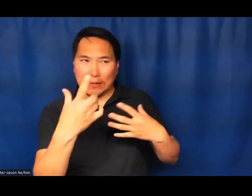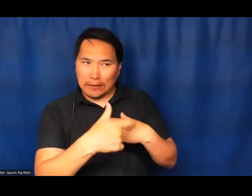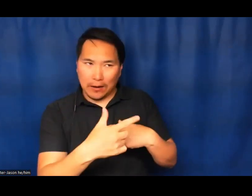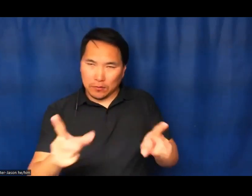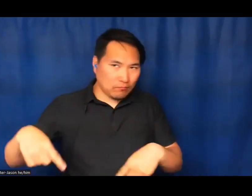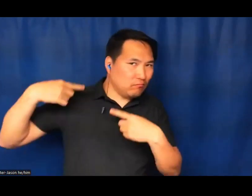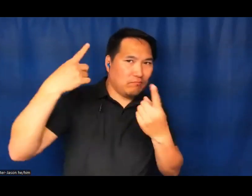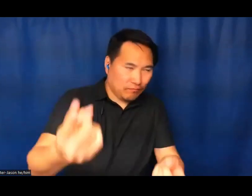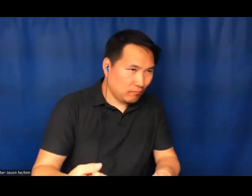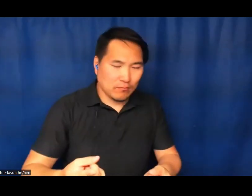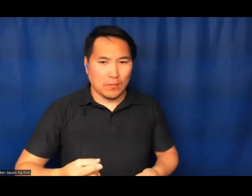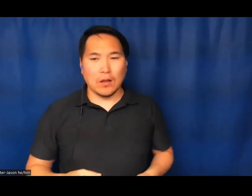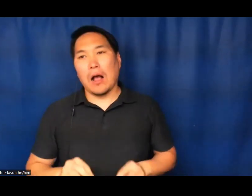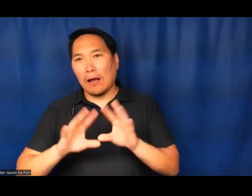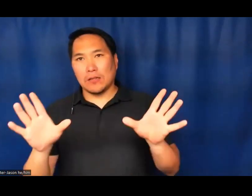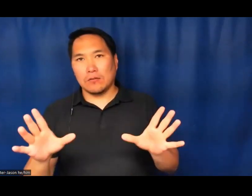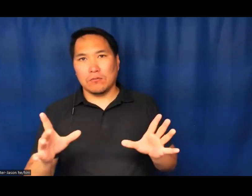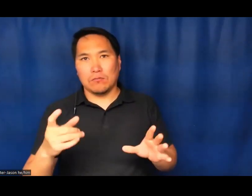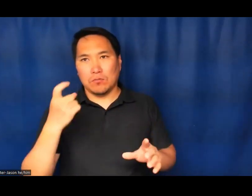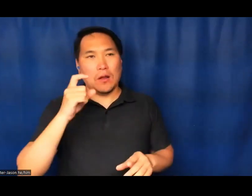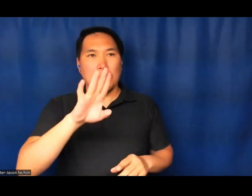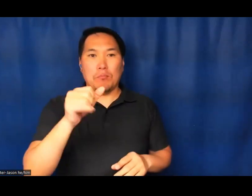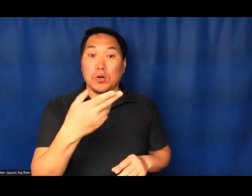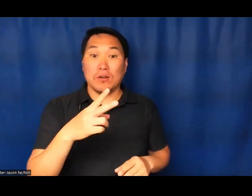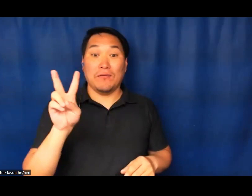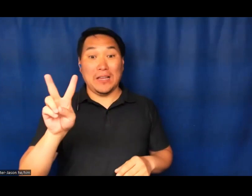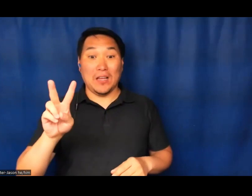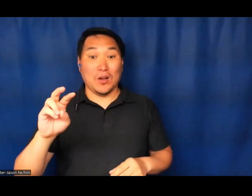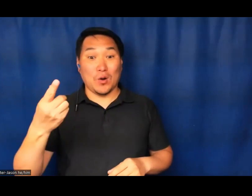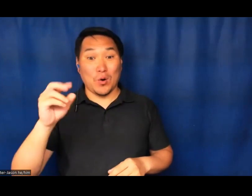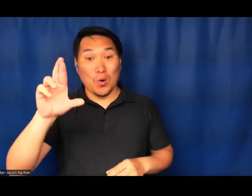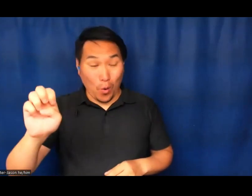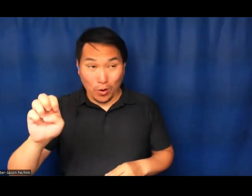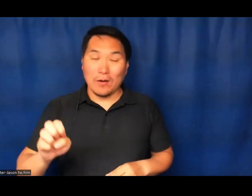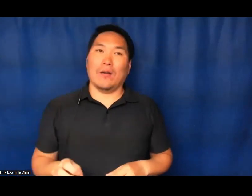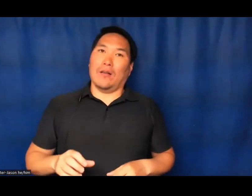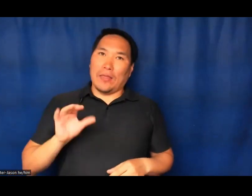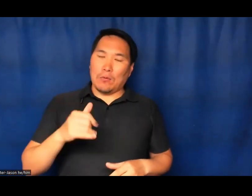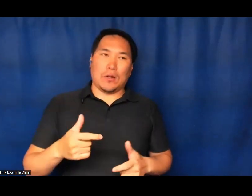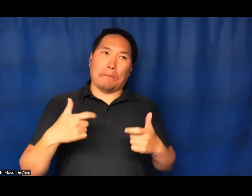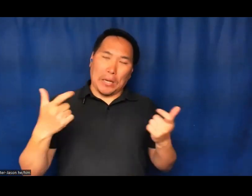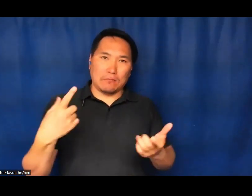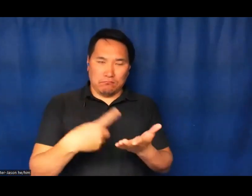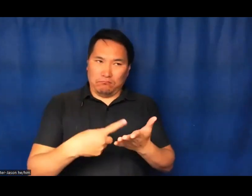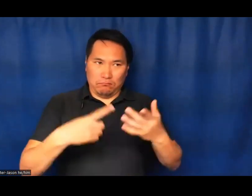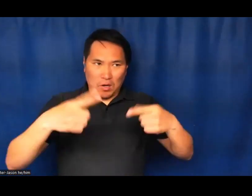There was obviously in the immediate wake of Bush v. Gore that was widely discussed. This is no doubt another.